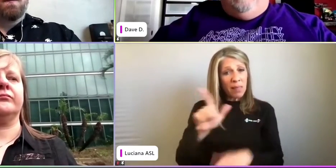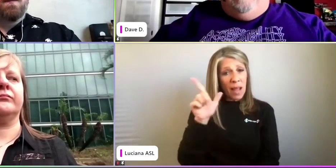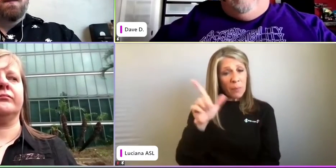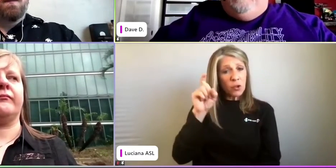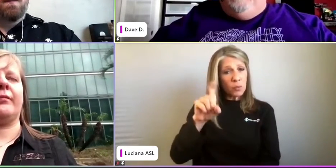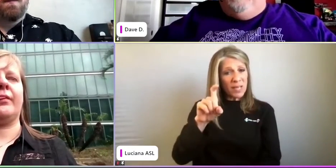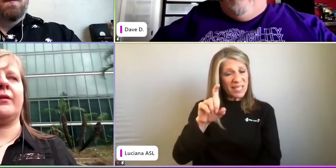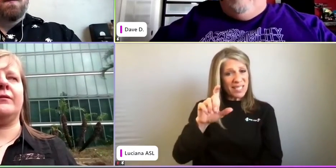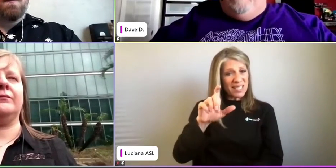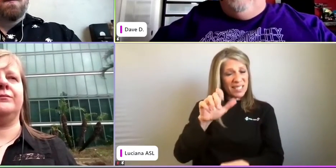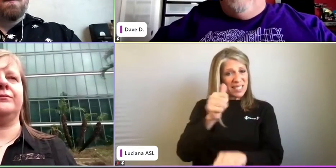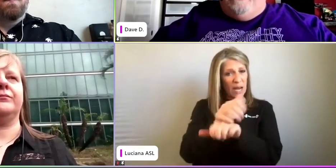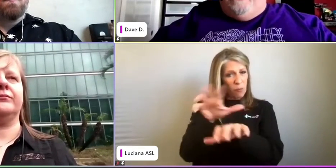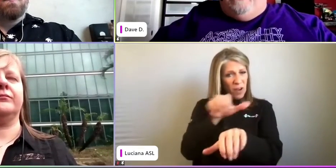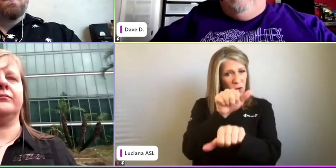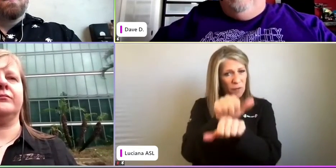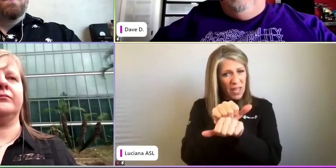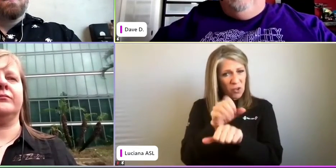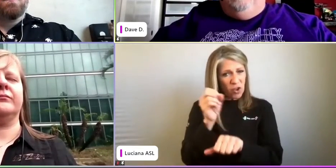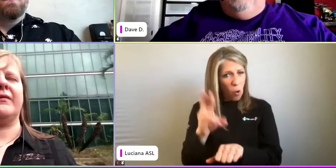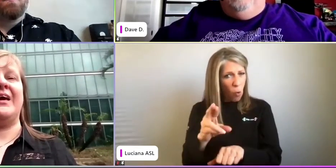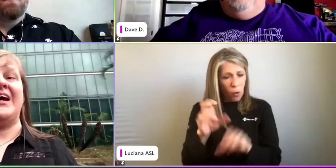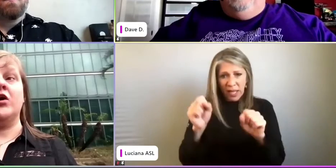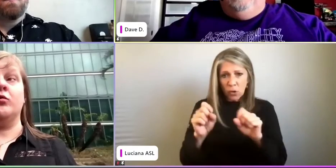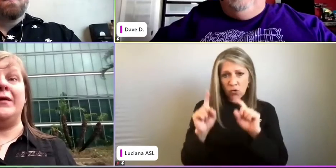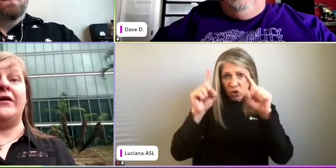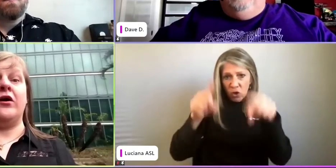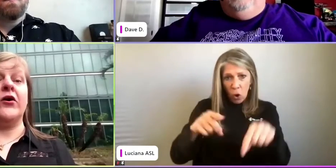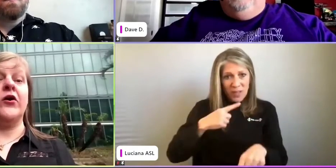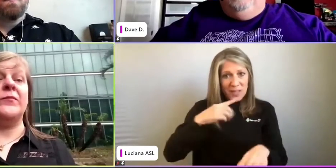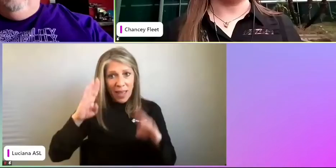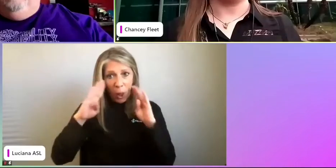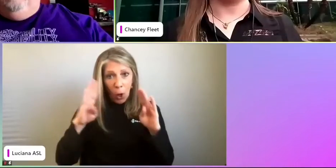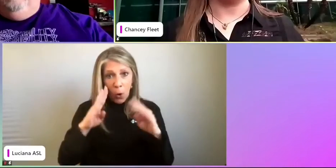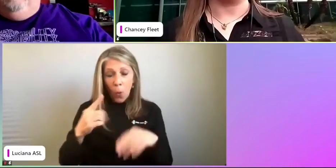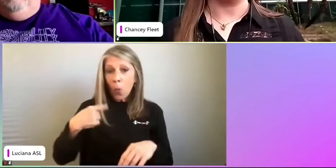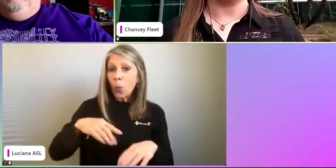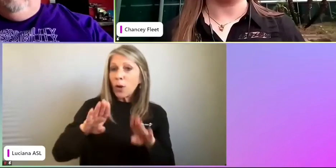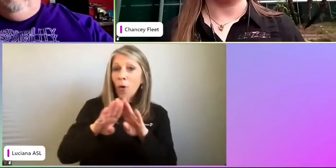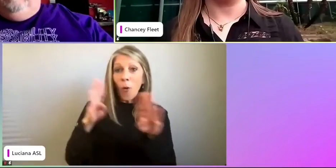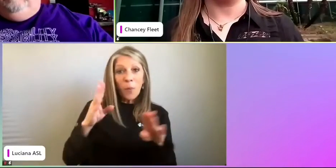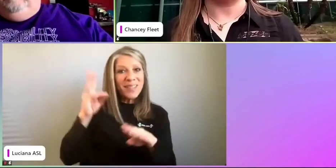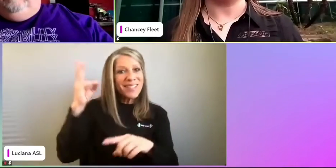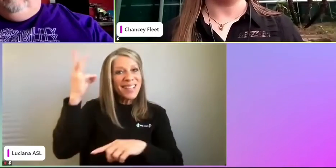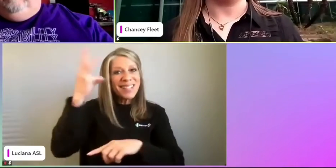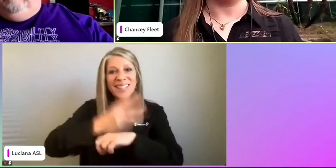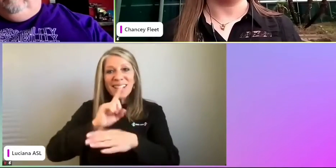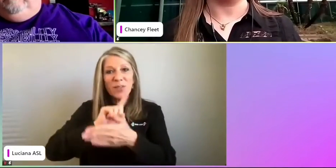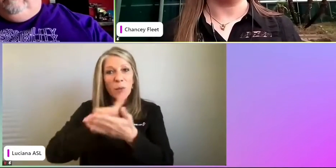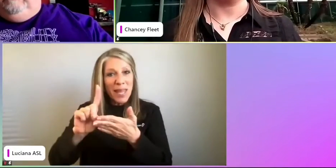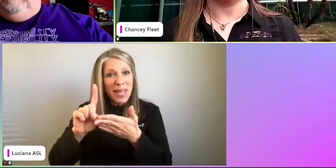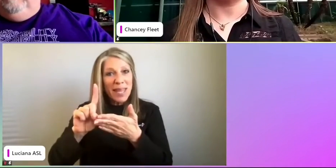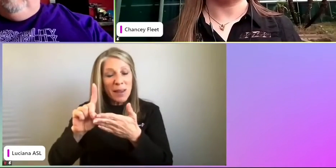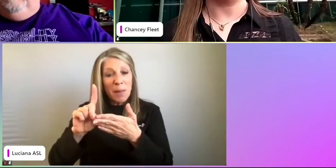anyone come visit the dimensions lab in new York public library, or do you have to make a reservation,